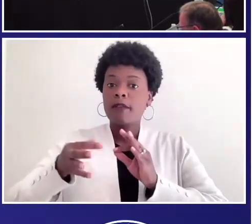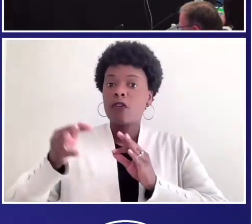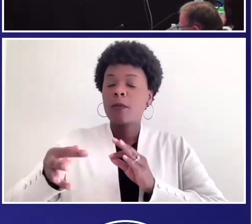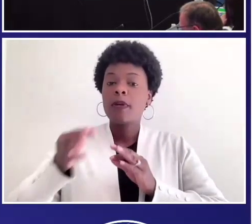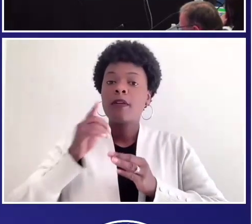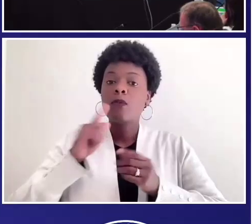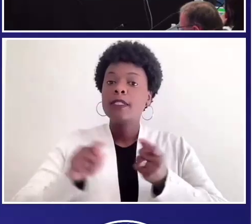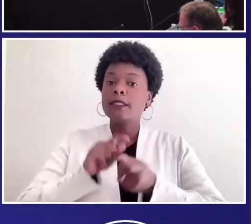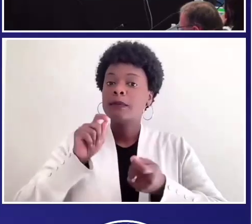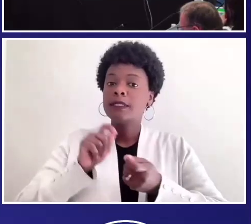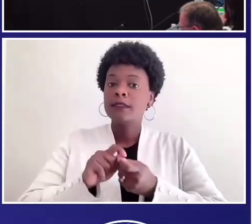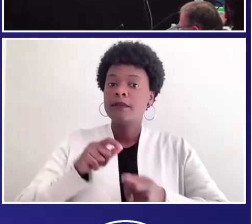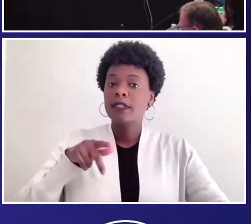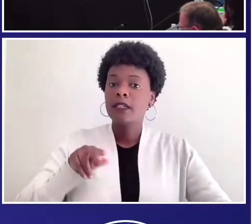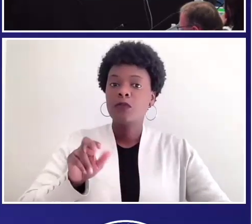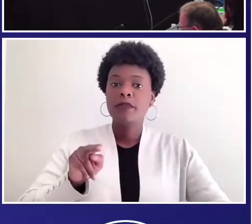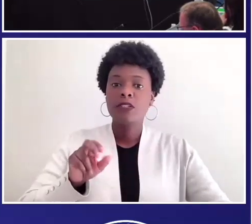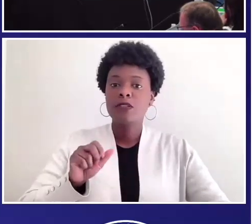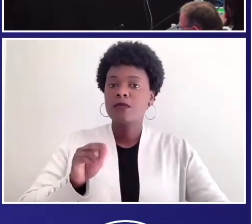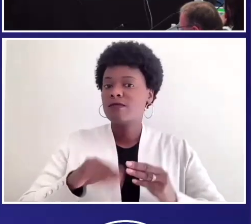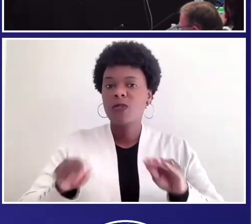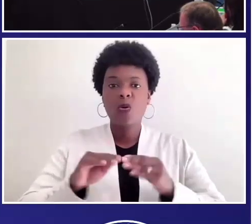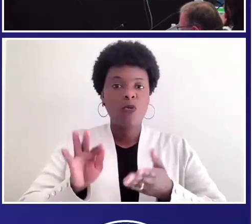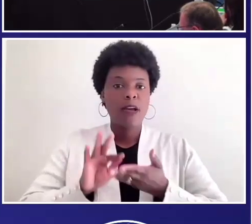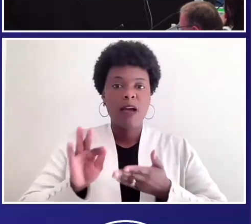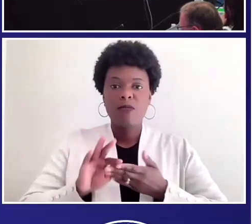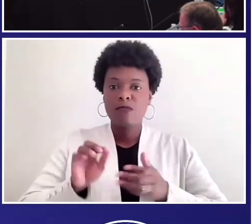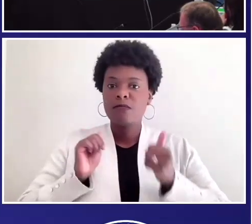provisions will no longer count under the Repayment Assistance Plan.